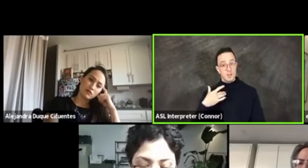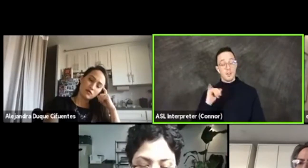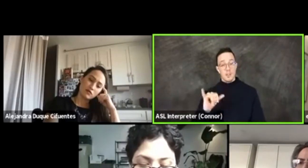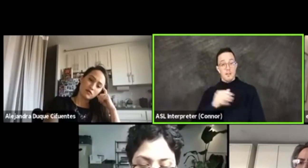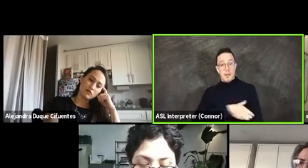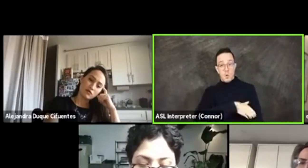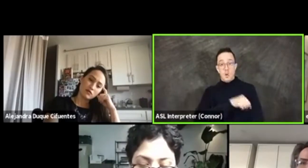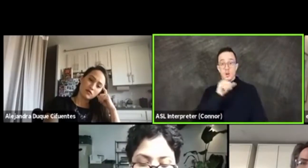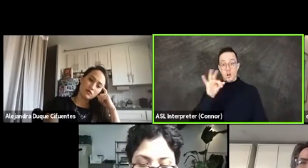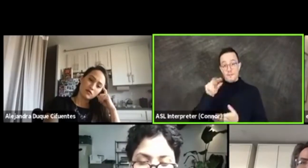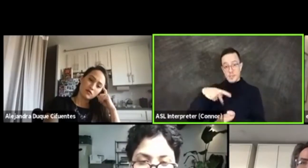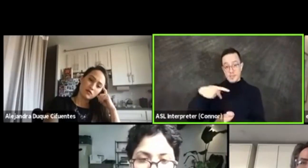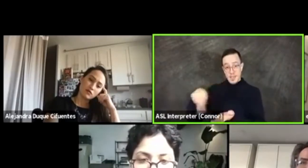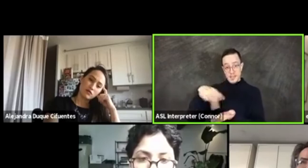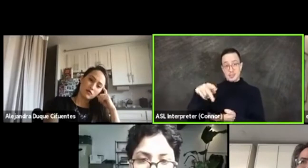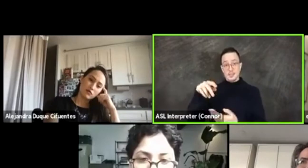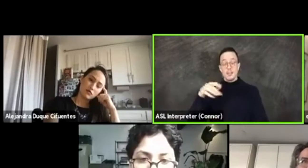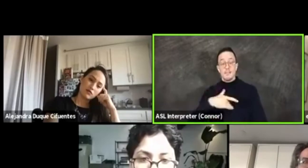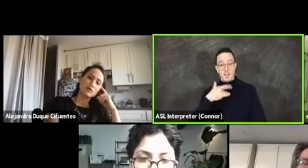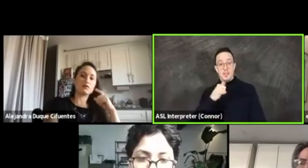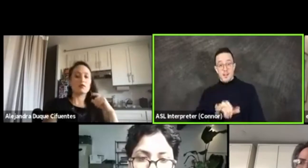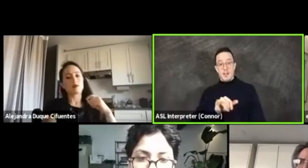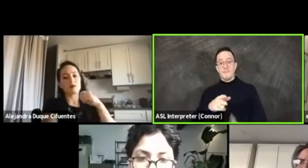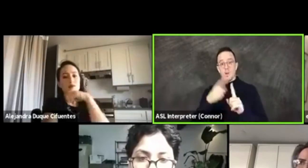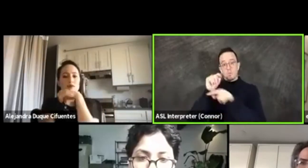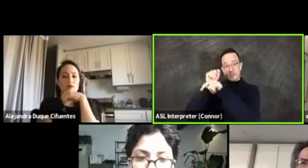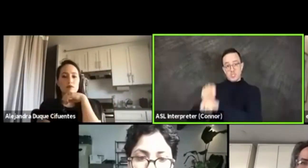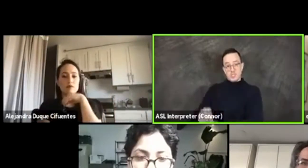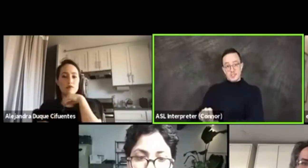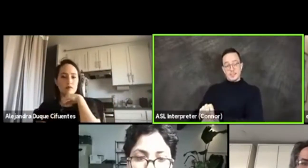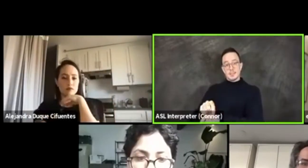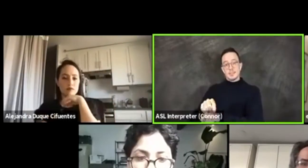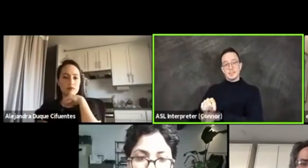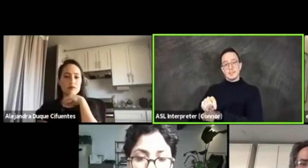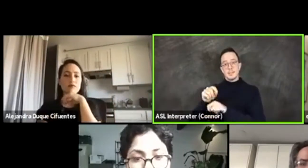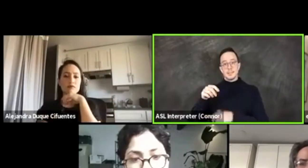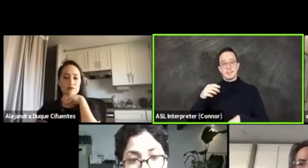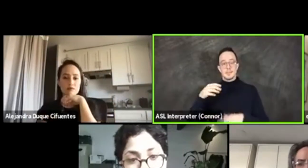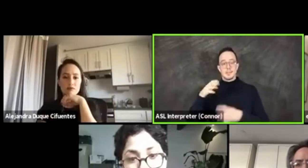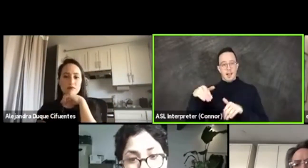DANCE, MOVEMENT, THAT COMES FROM TRADITIONS THAT CANNOT YET BE CONTAINED.